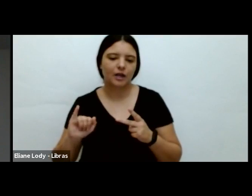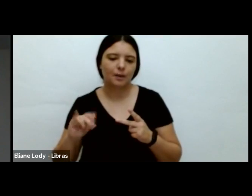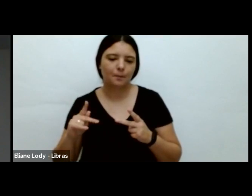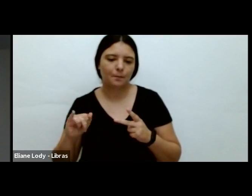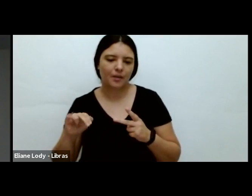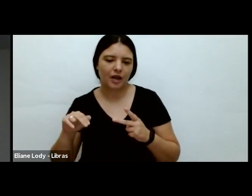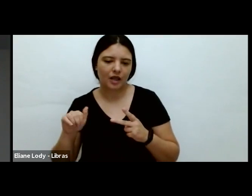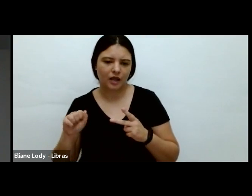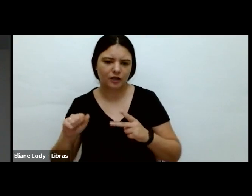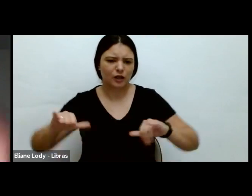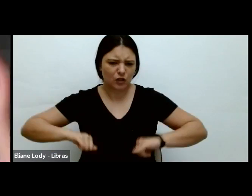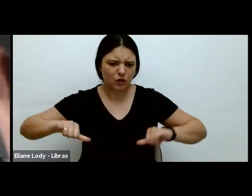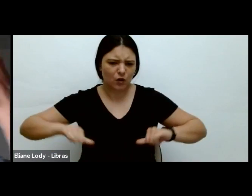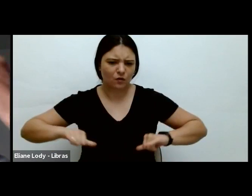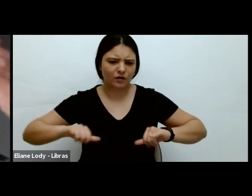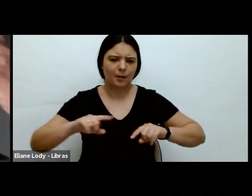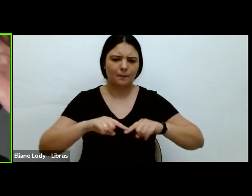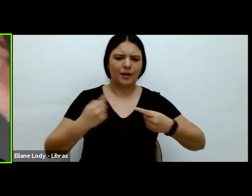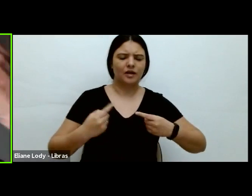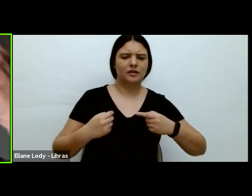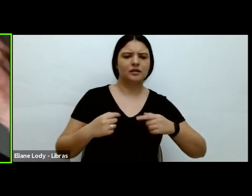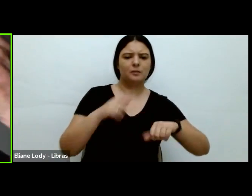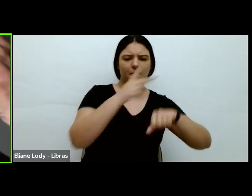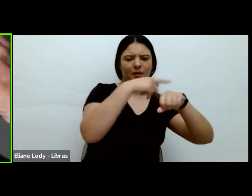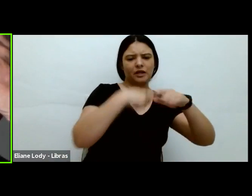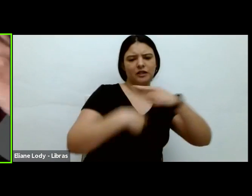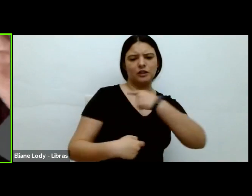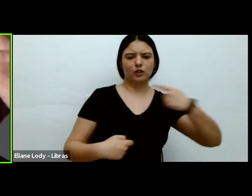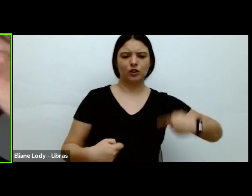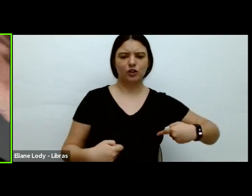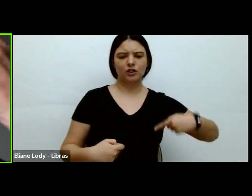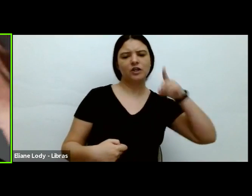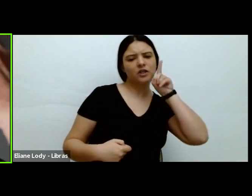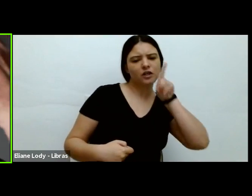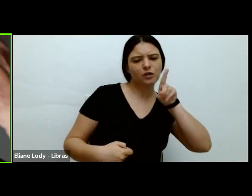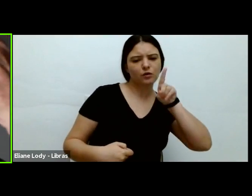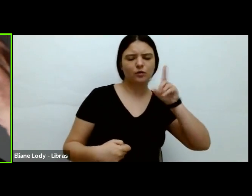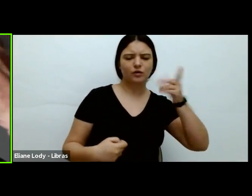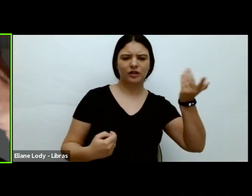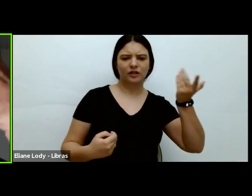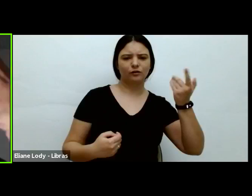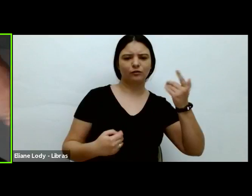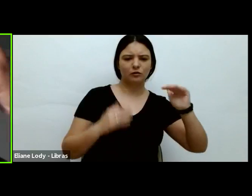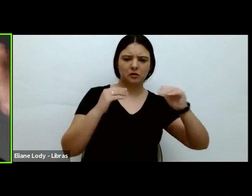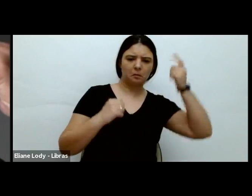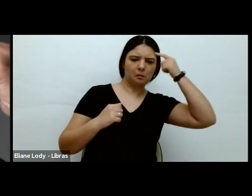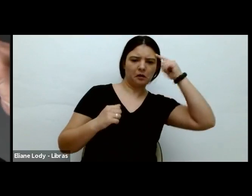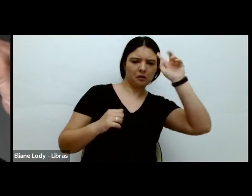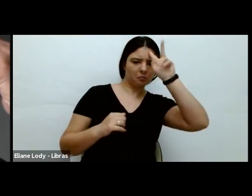China. I'm not sure whether Hague